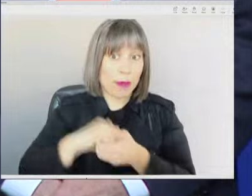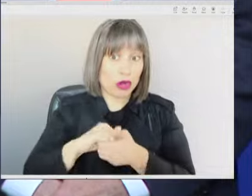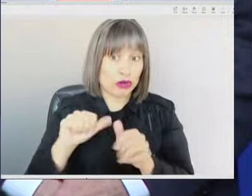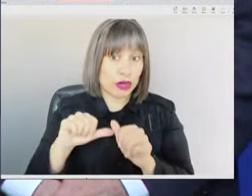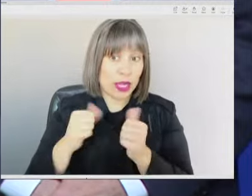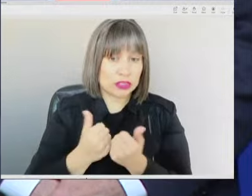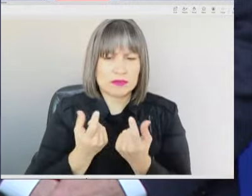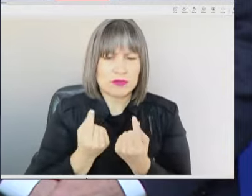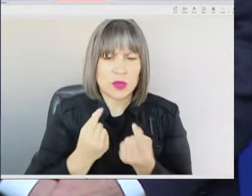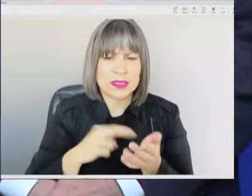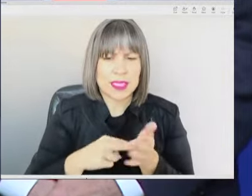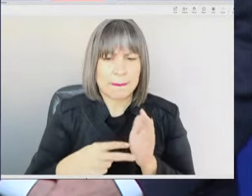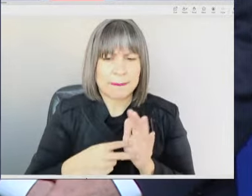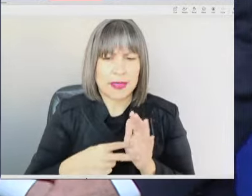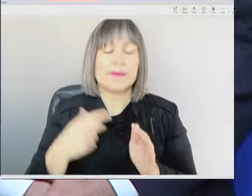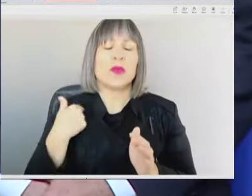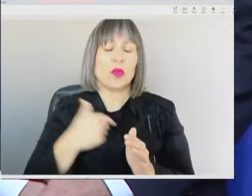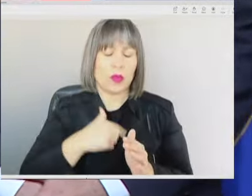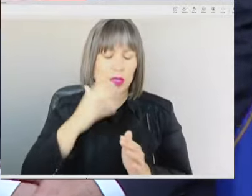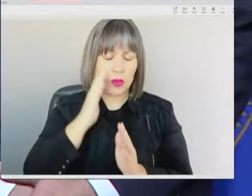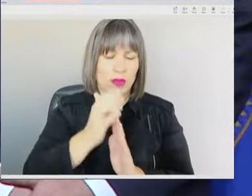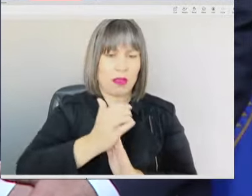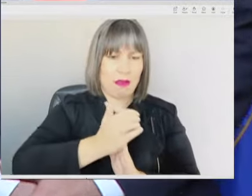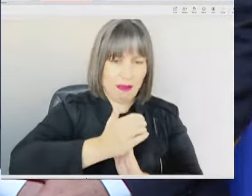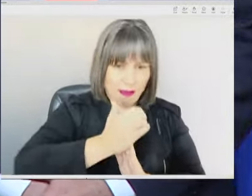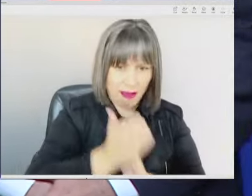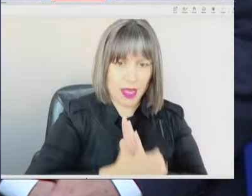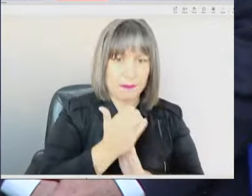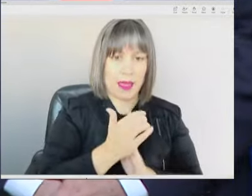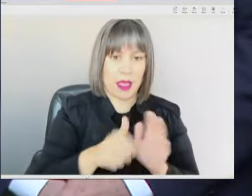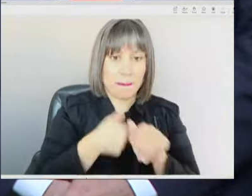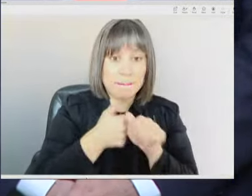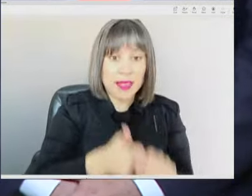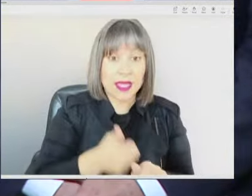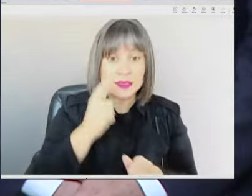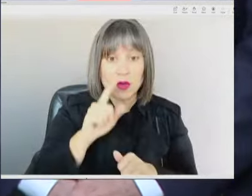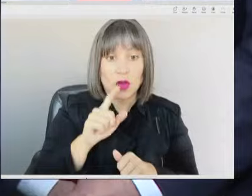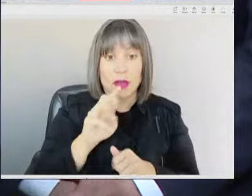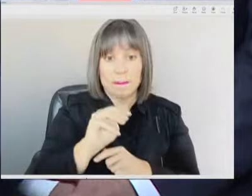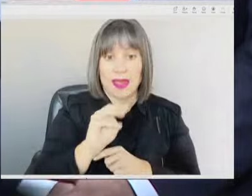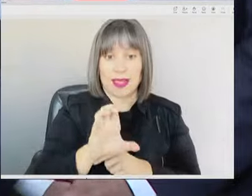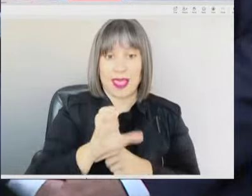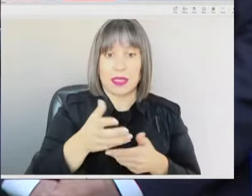That means we're going to automate the compliance for Medicaid community engagement when someone is